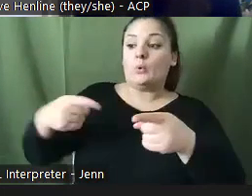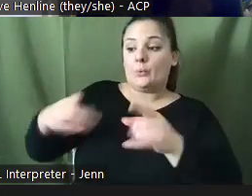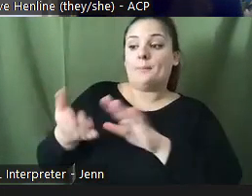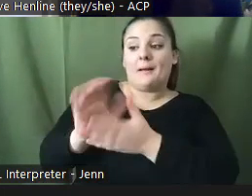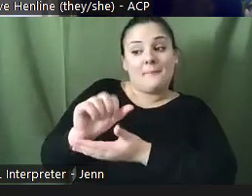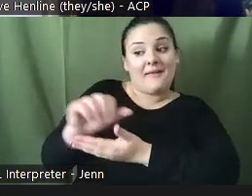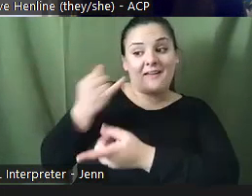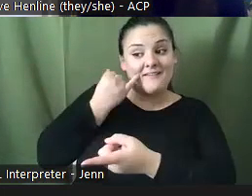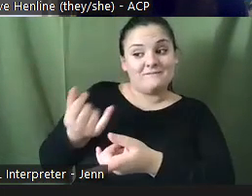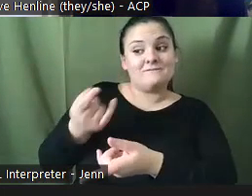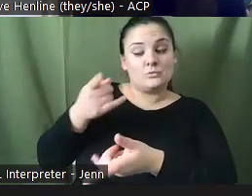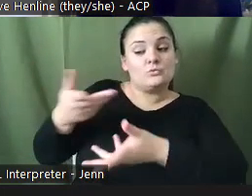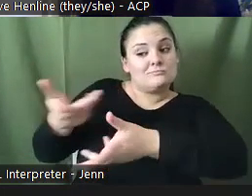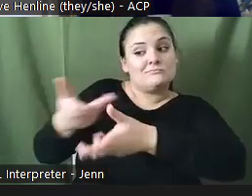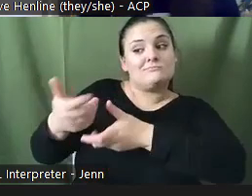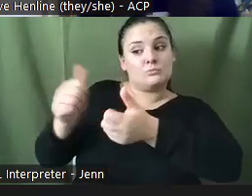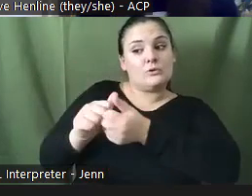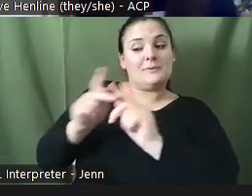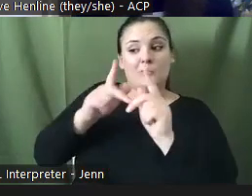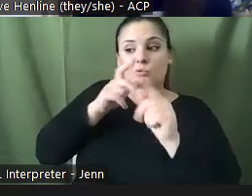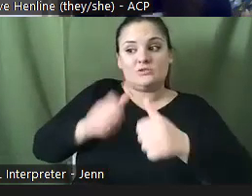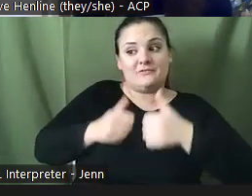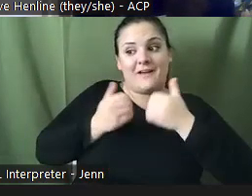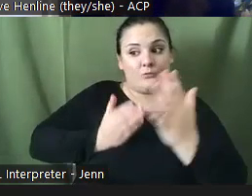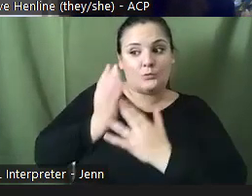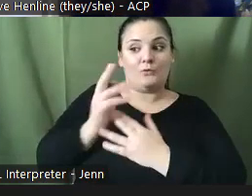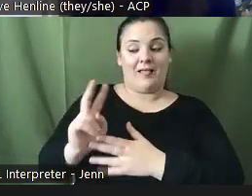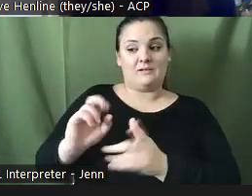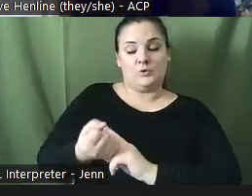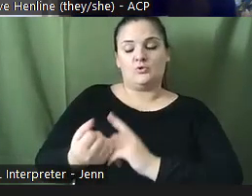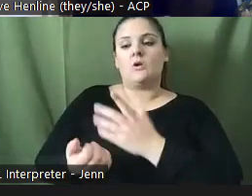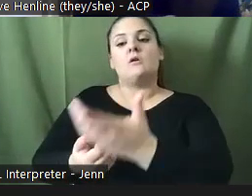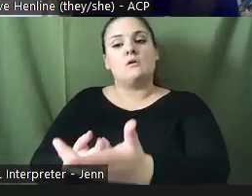interact with survivors of violence. So we want to have somebody who is already certified there,